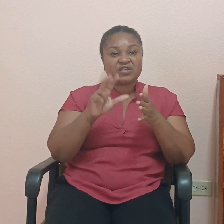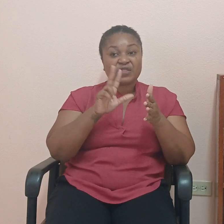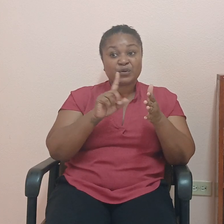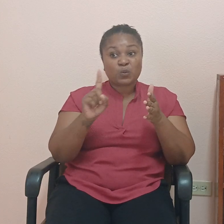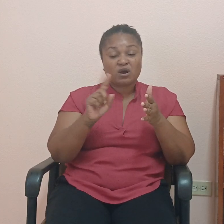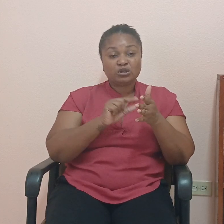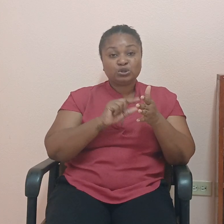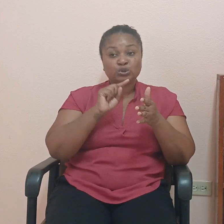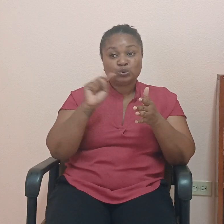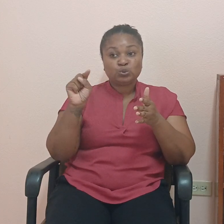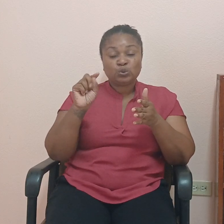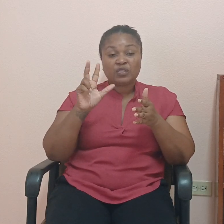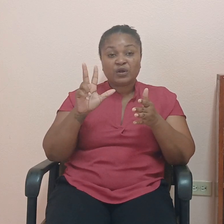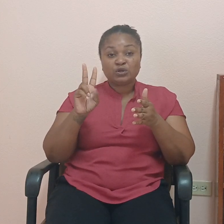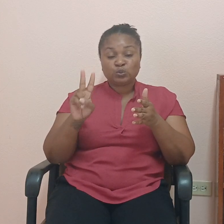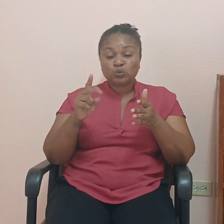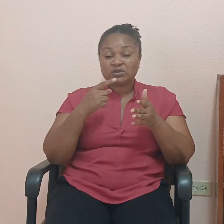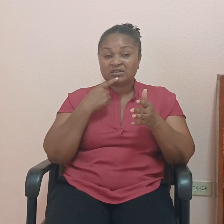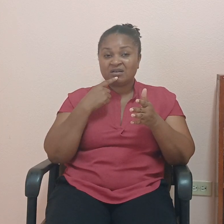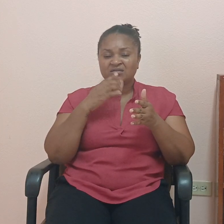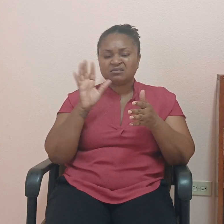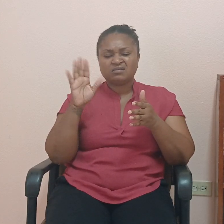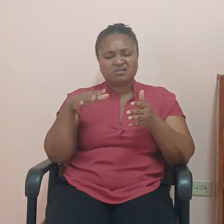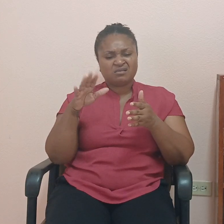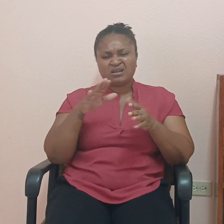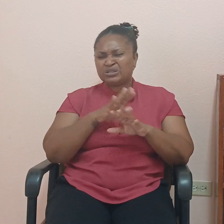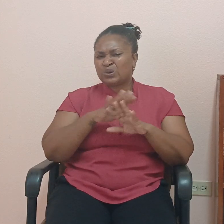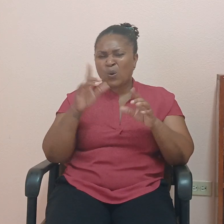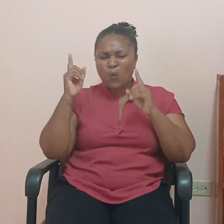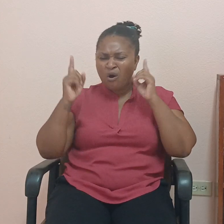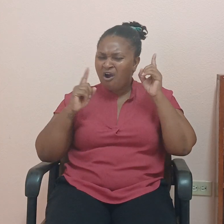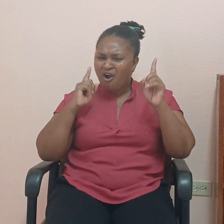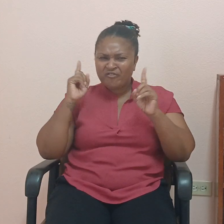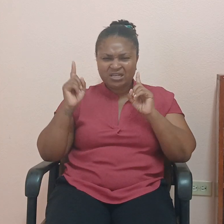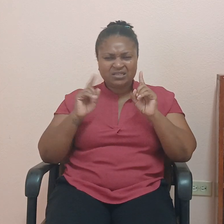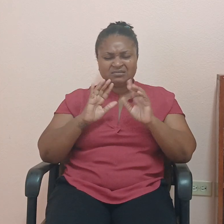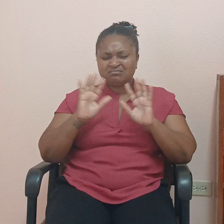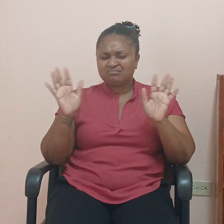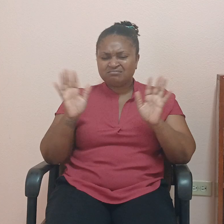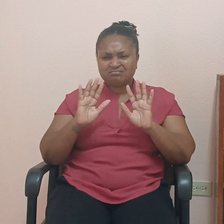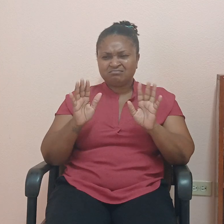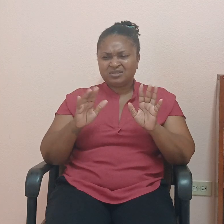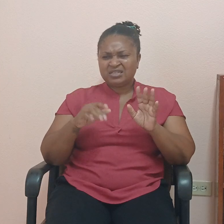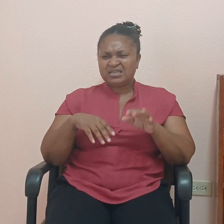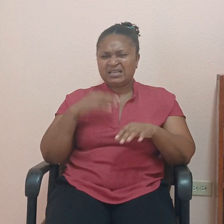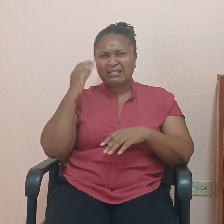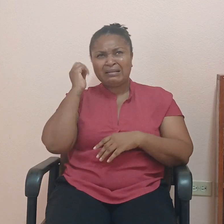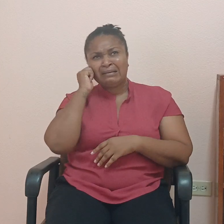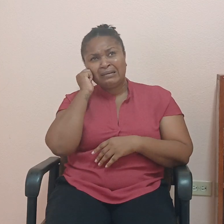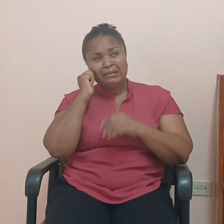Matthew 6:31-32 New International Version 31 So do not worry, saying, ‘What shall we eat?’